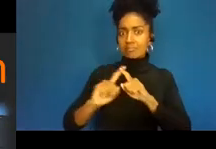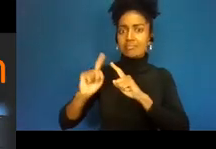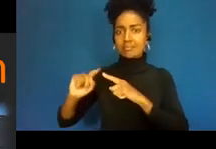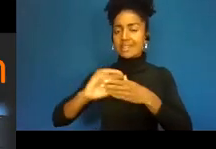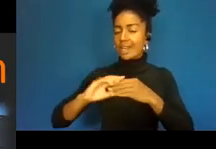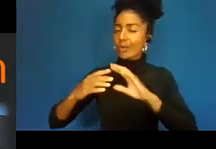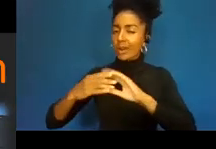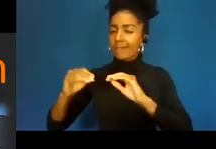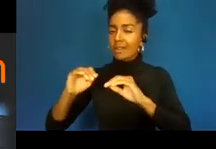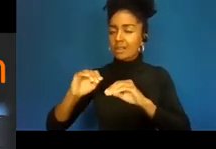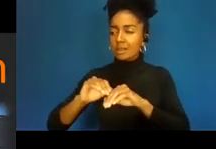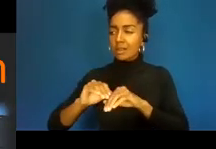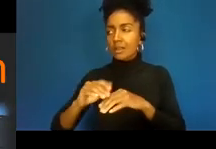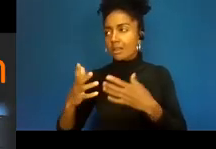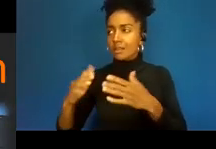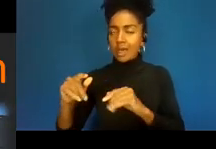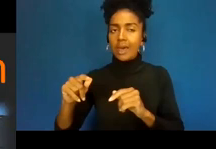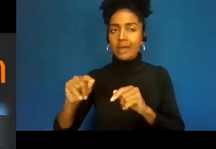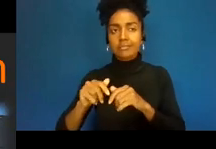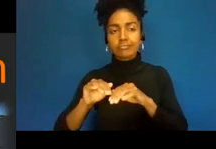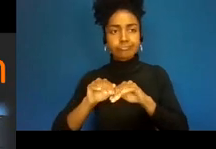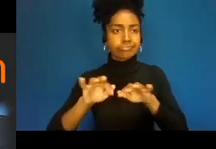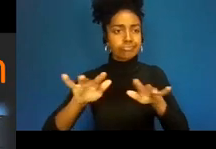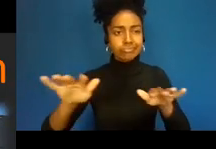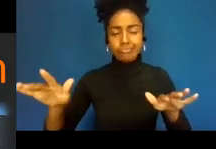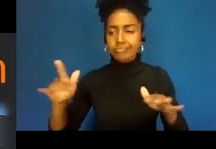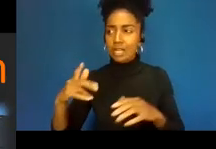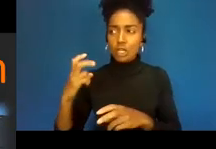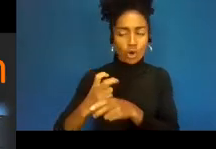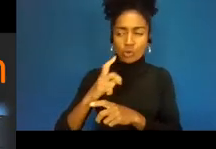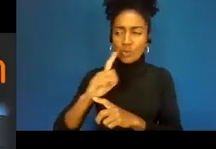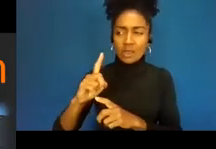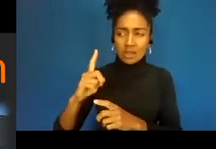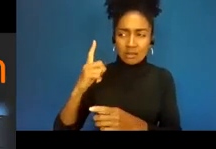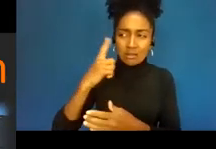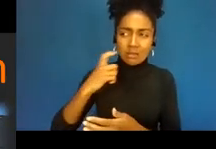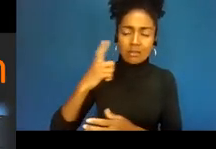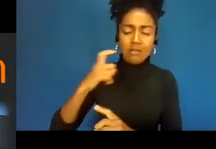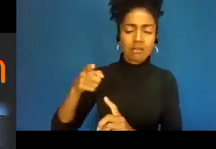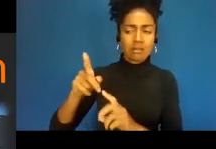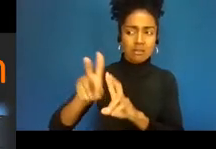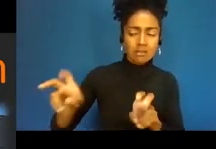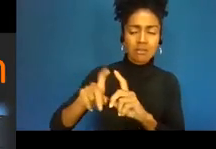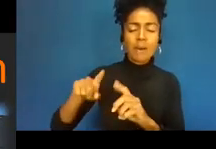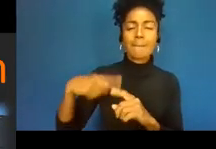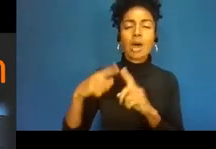that are hard to snuff out around deficiencies that African Americans bring